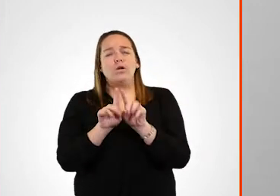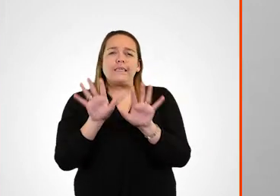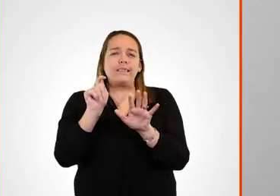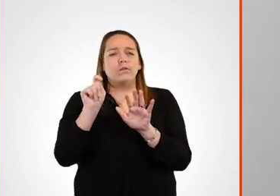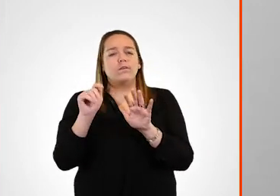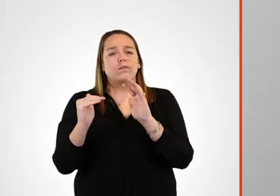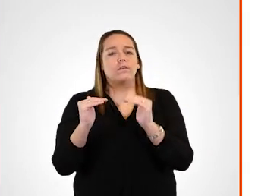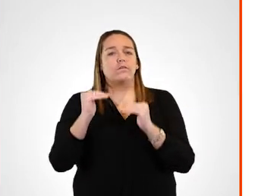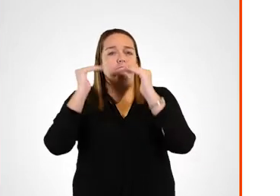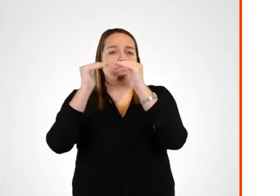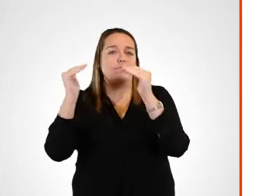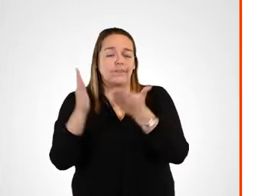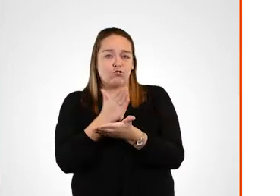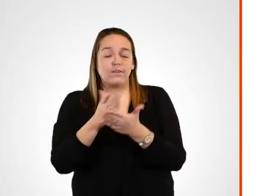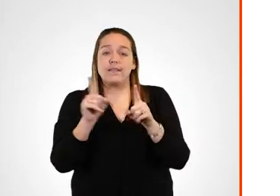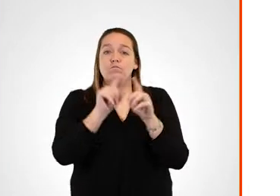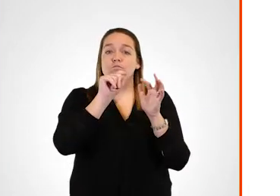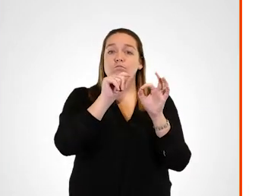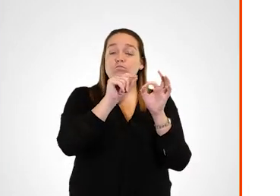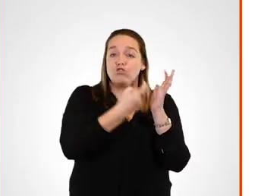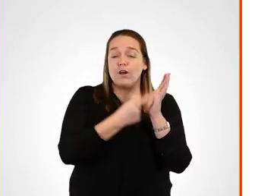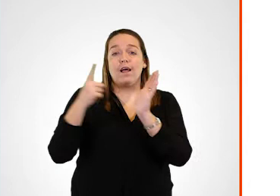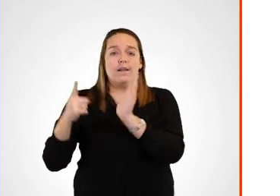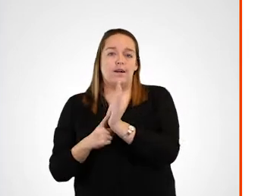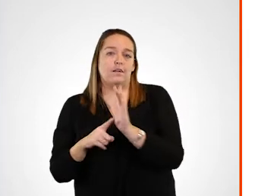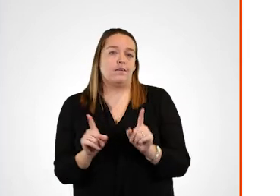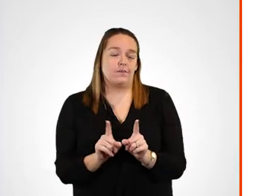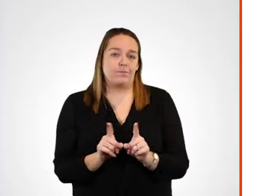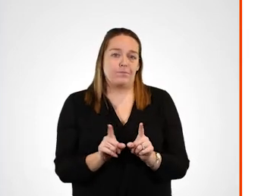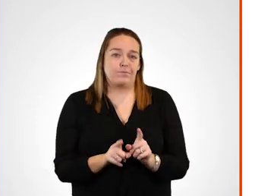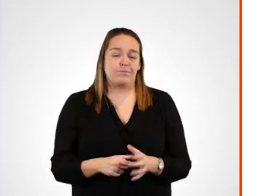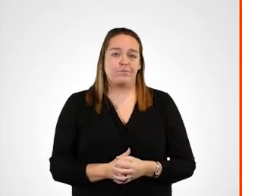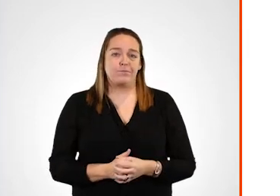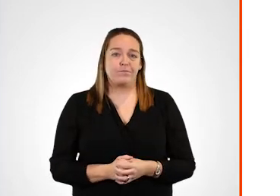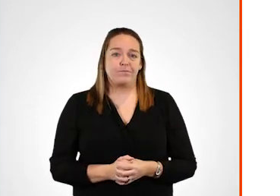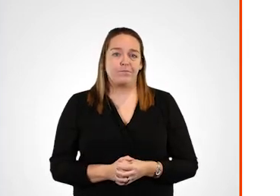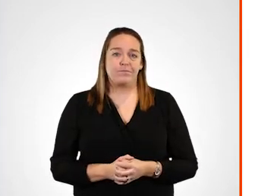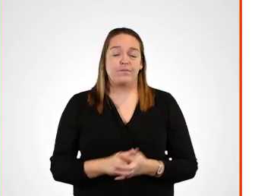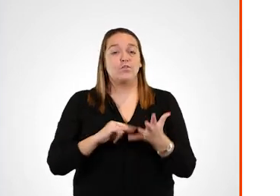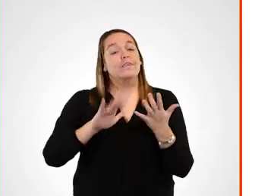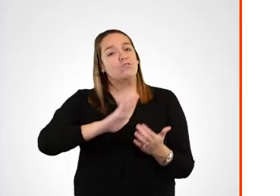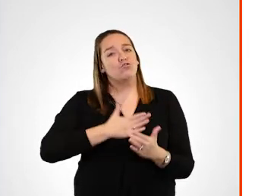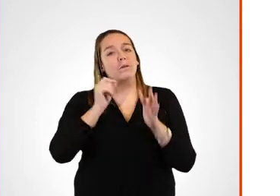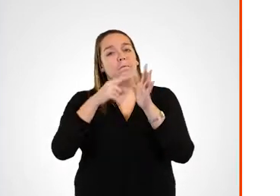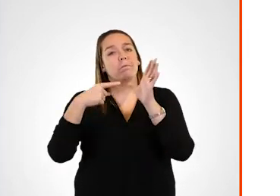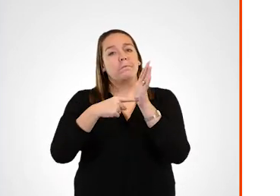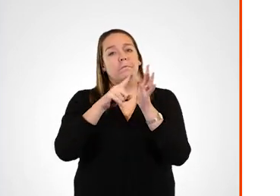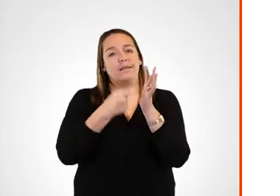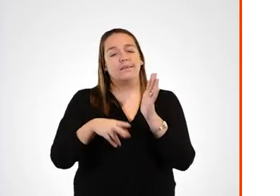can be seen for "r" and "l" as well. So an interesting pattern here.